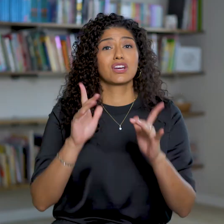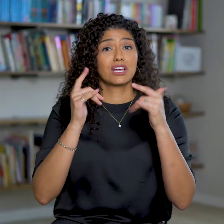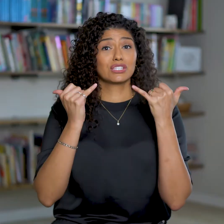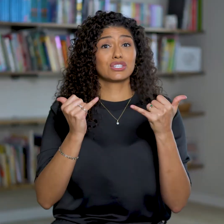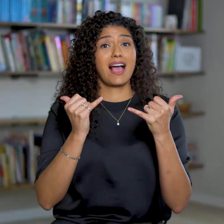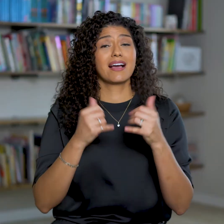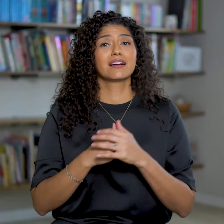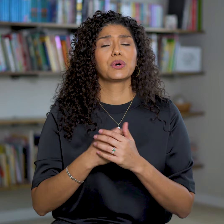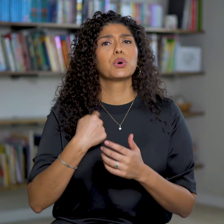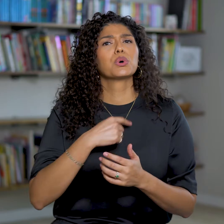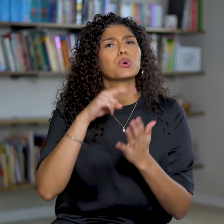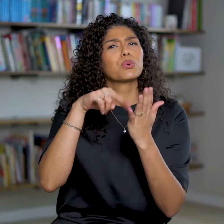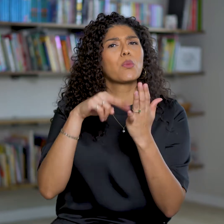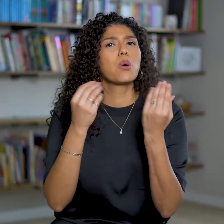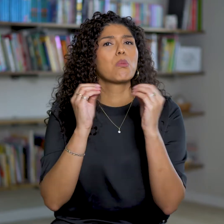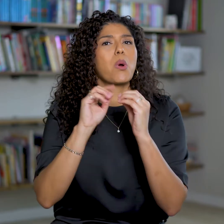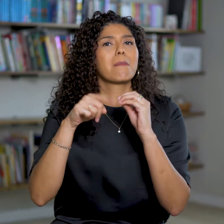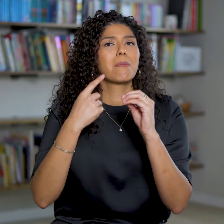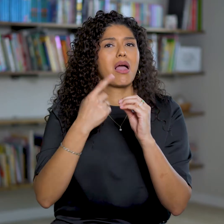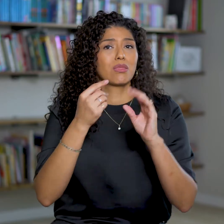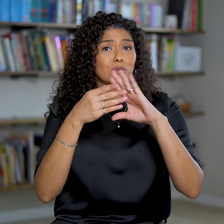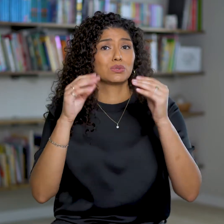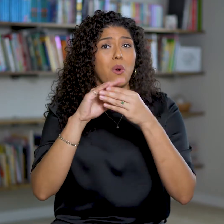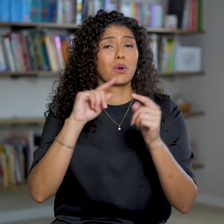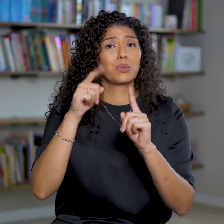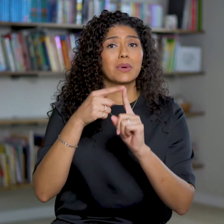Today we read more of the story in which